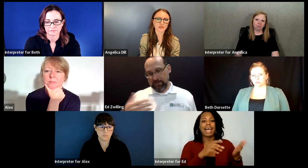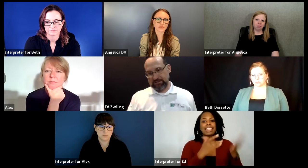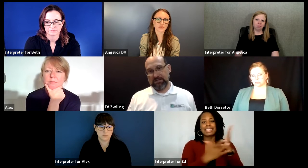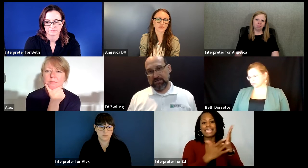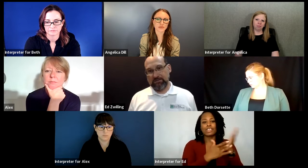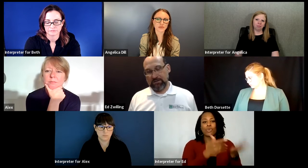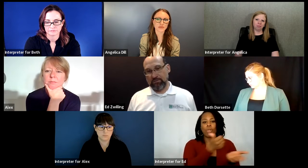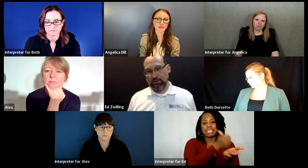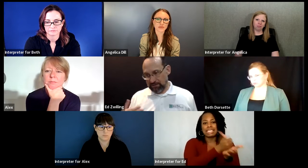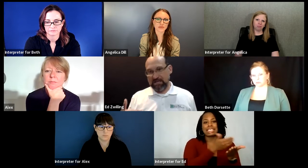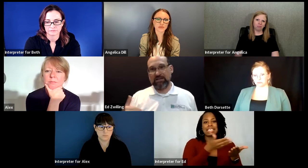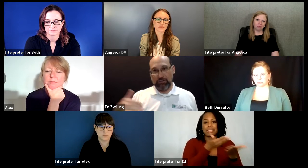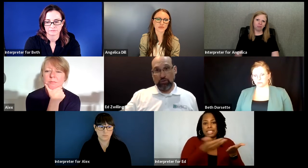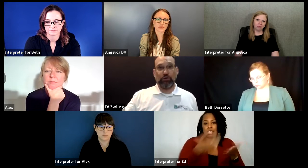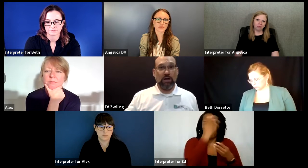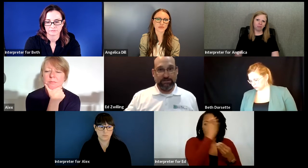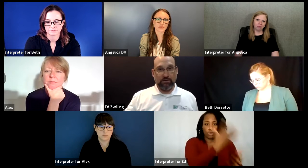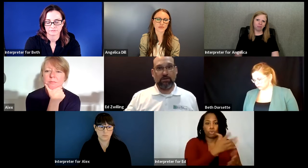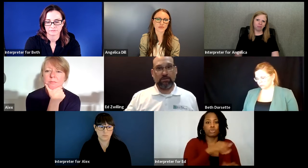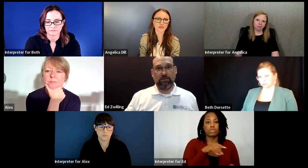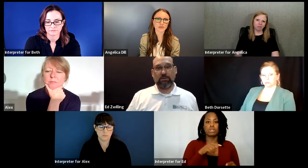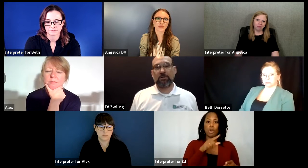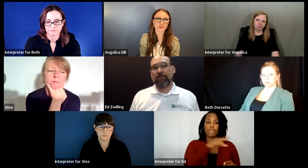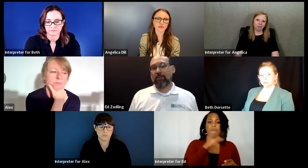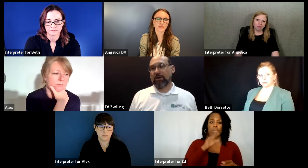So that they see that, you know, you're educated, you know what your rights are.